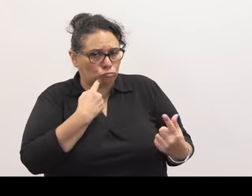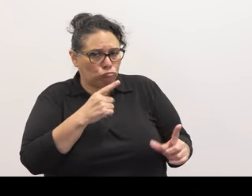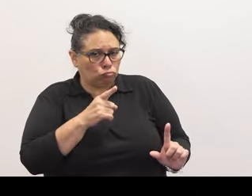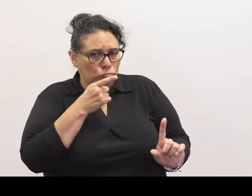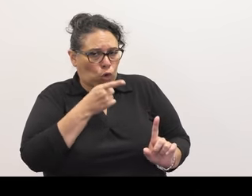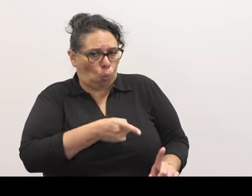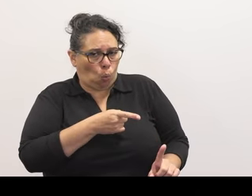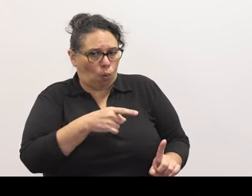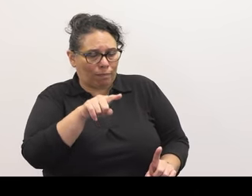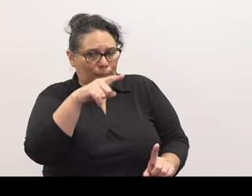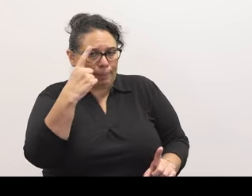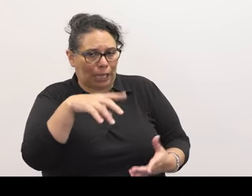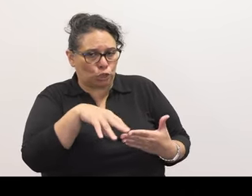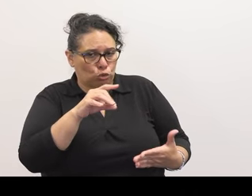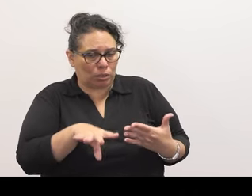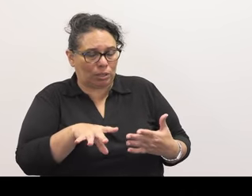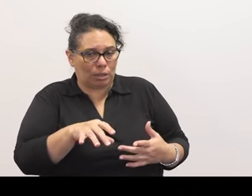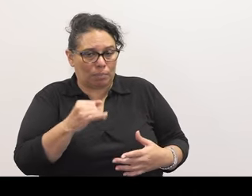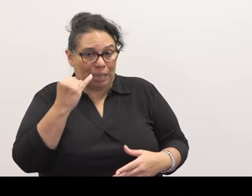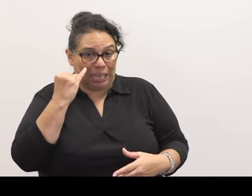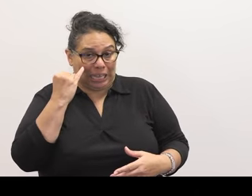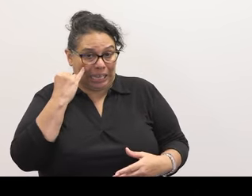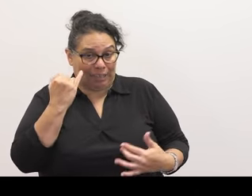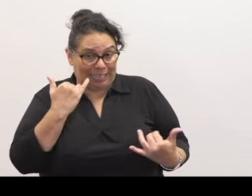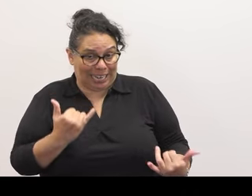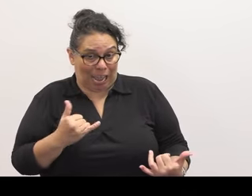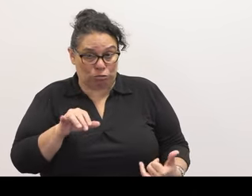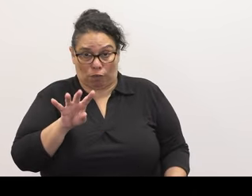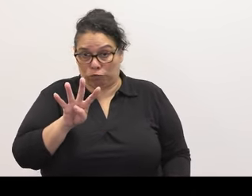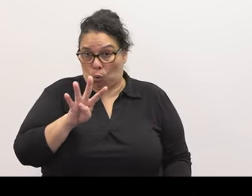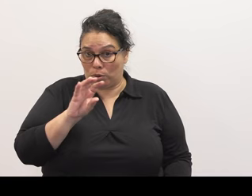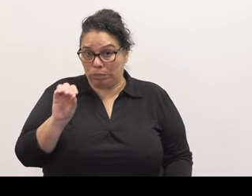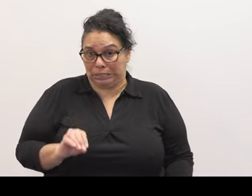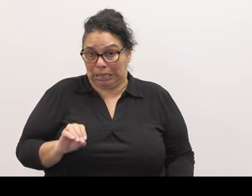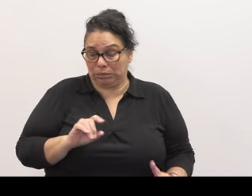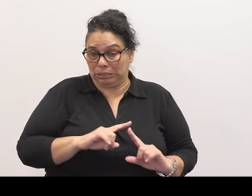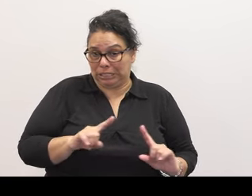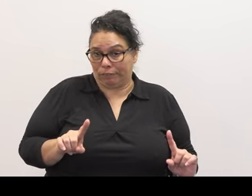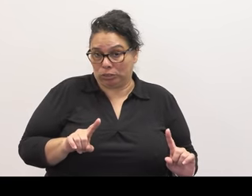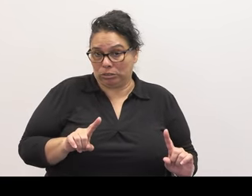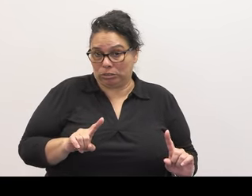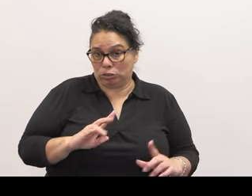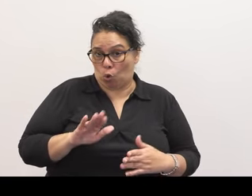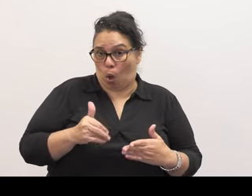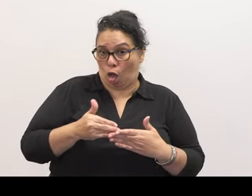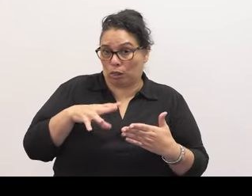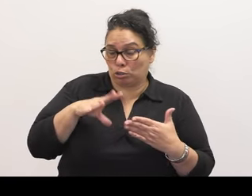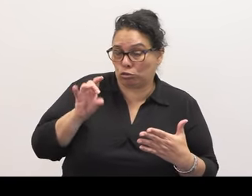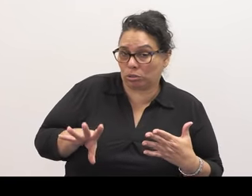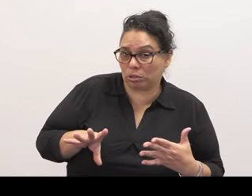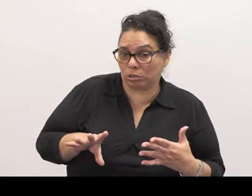but if right now there's a 4% difference or variance, it could also be that in five years